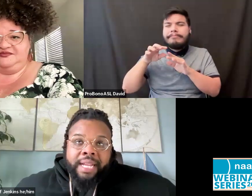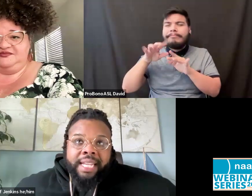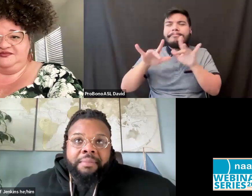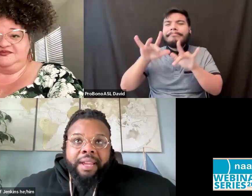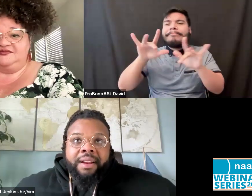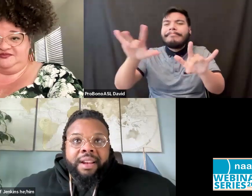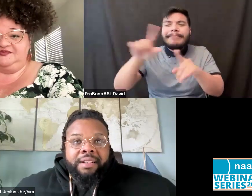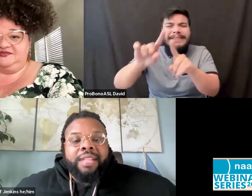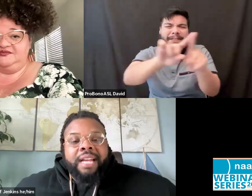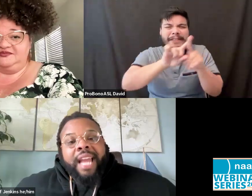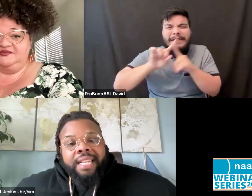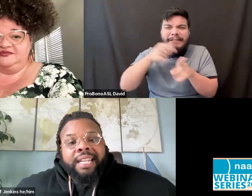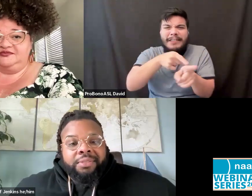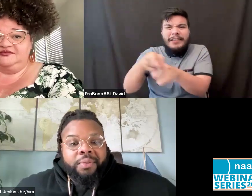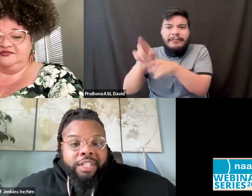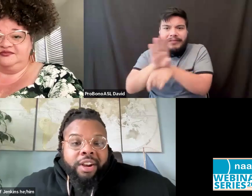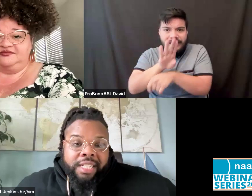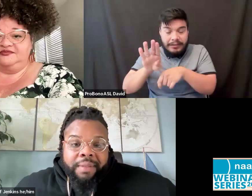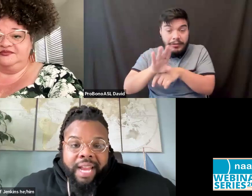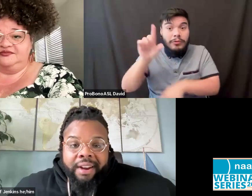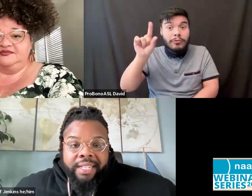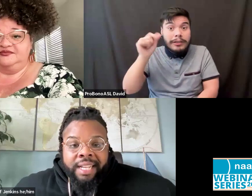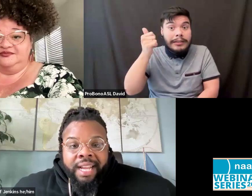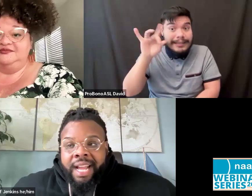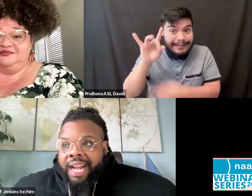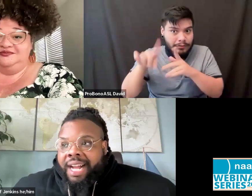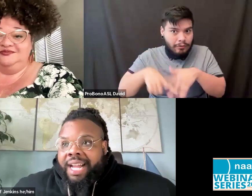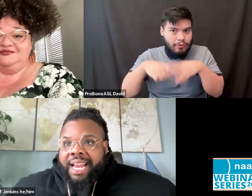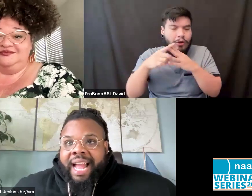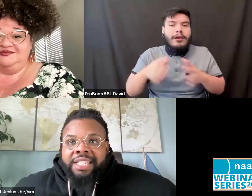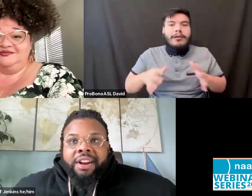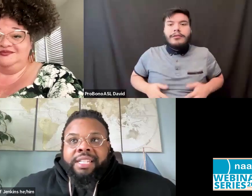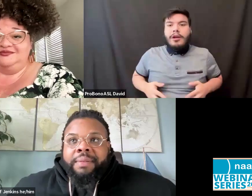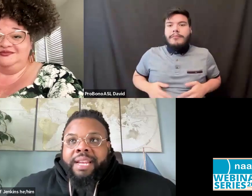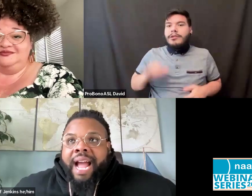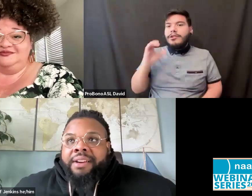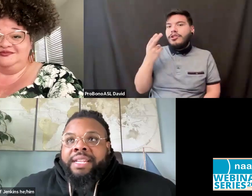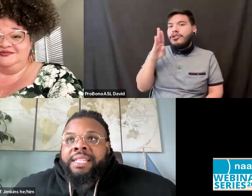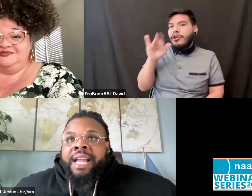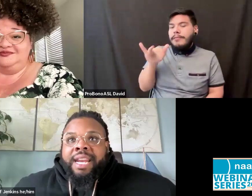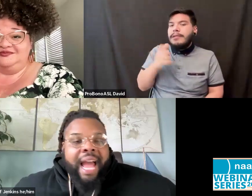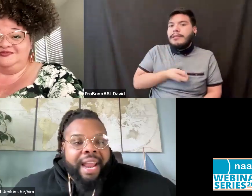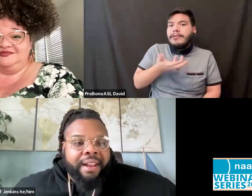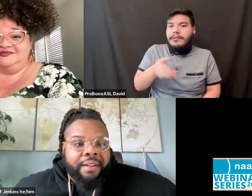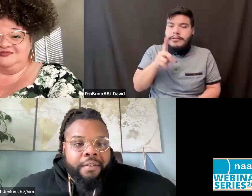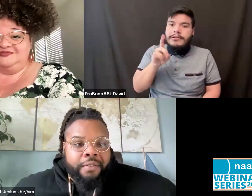that same year and 2018 of where we started Chubby Diaries, and I started Chubby Diaries, not out of